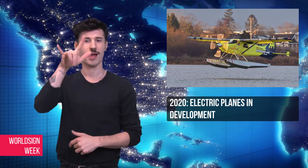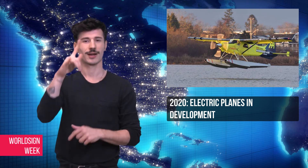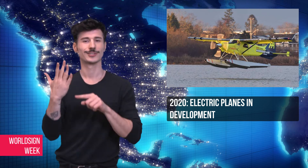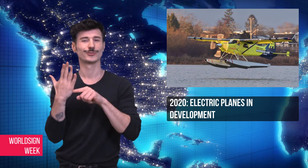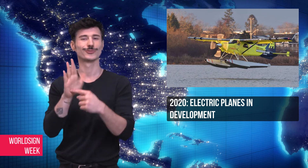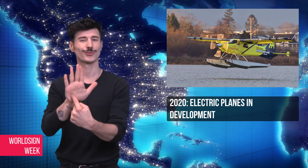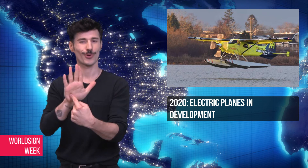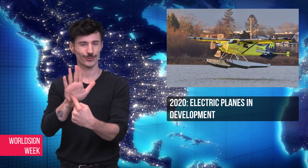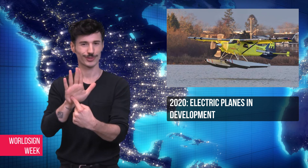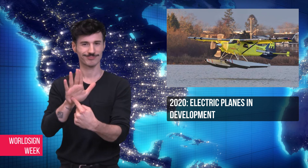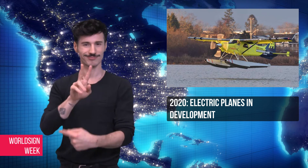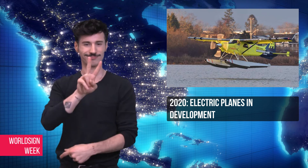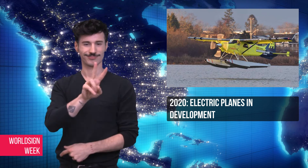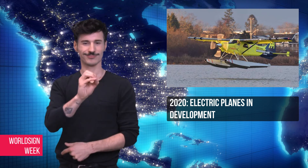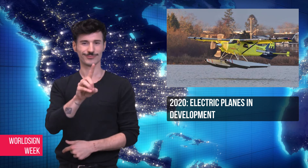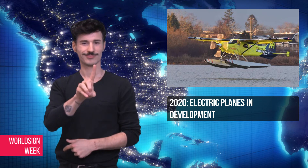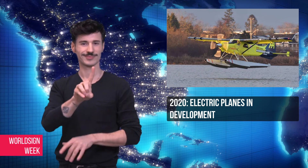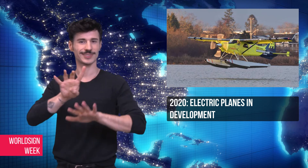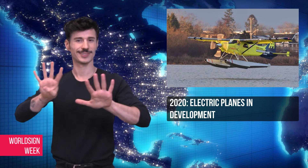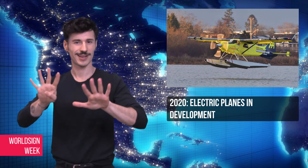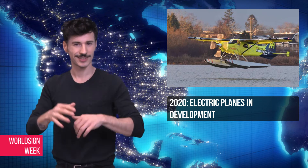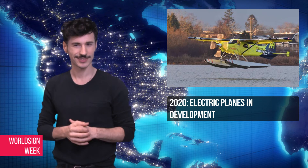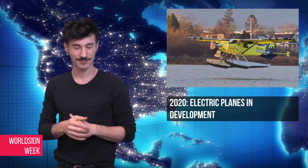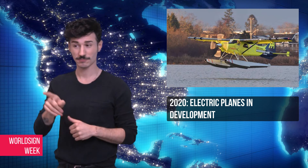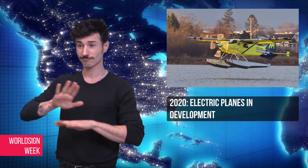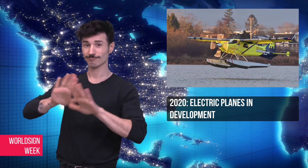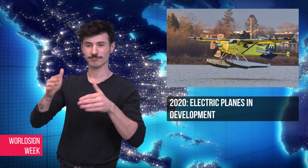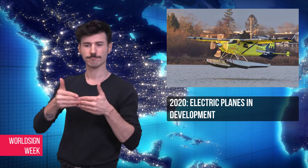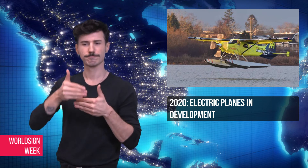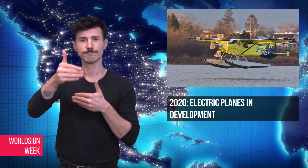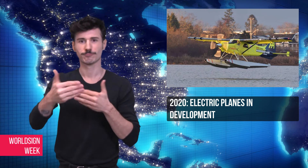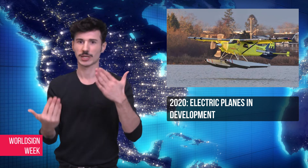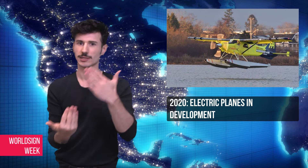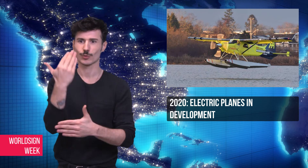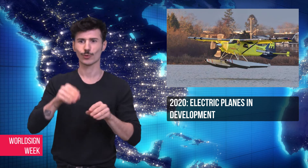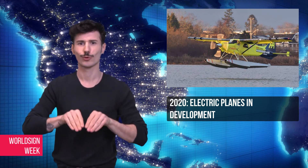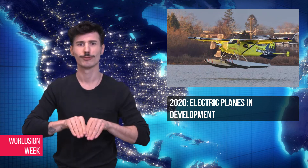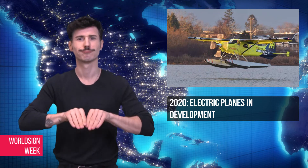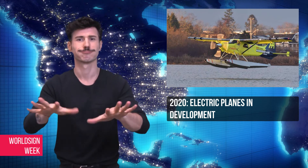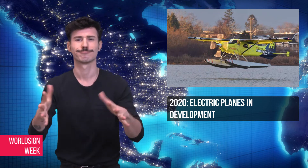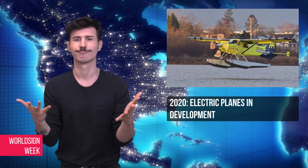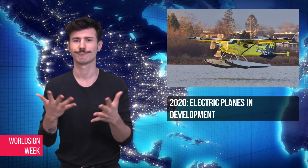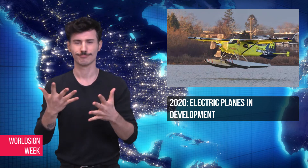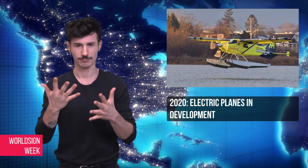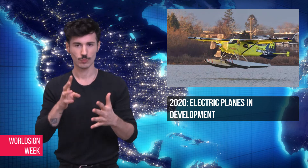firm Eviation was shown at the Paris Airshow in 2019,